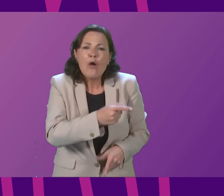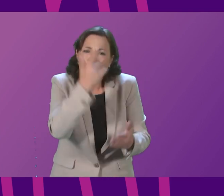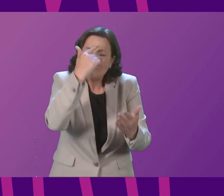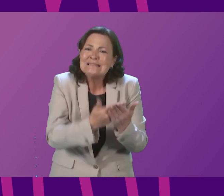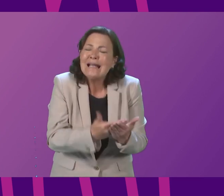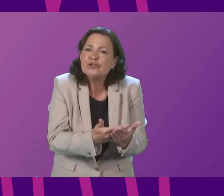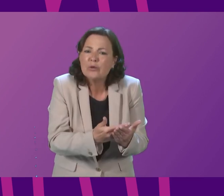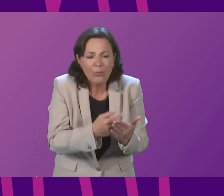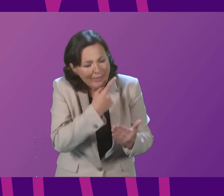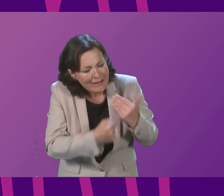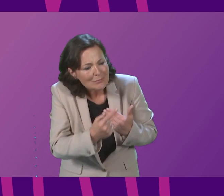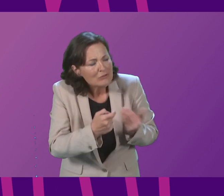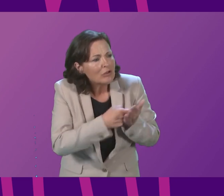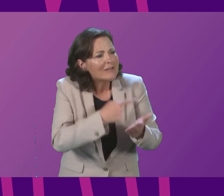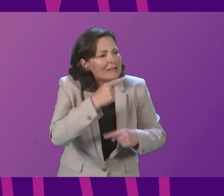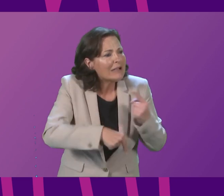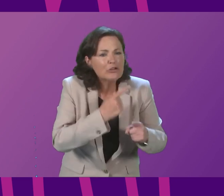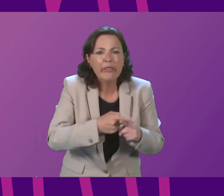of people across Scotland right now?